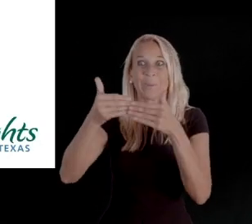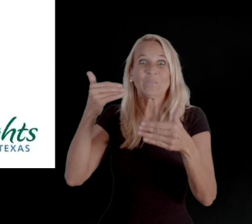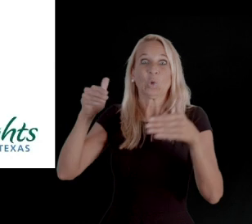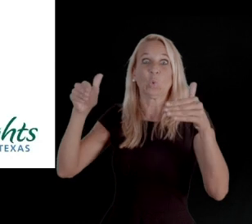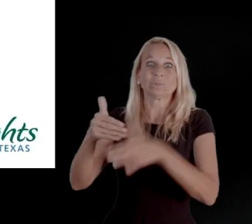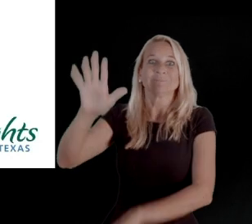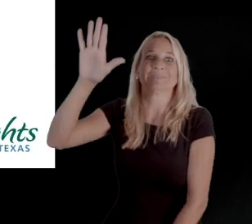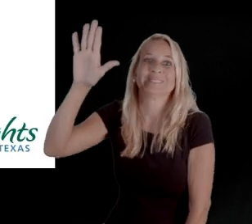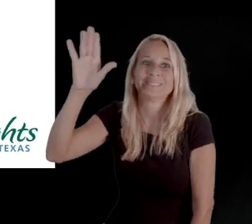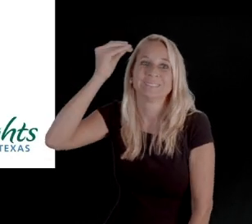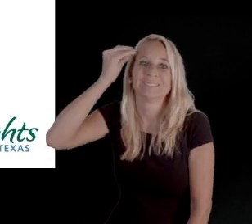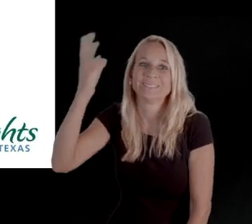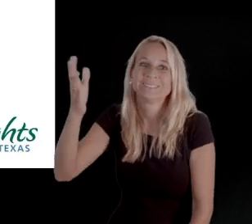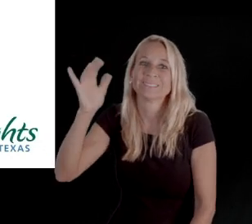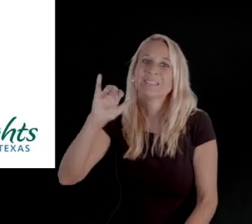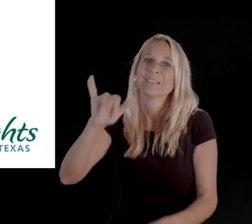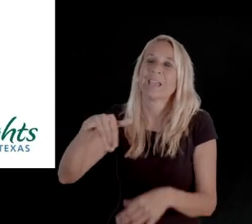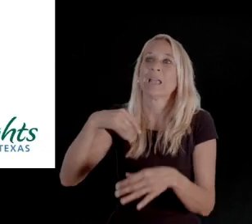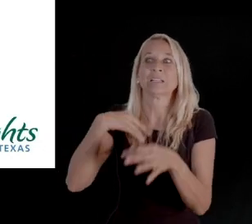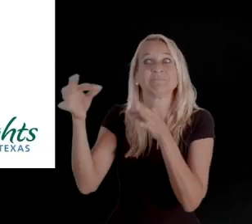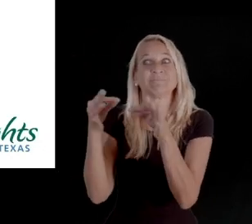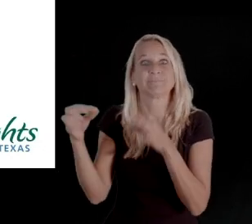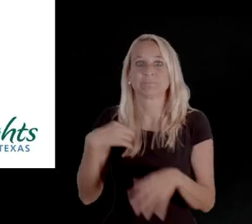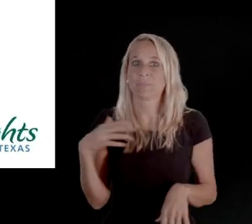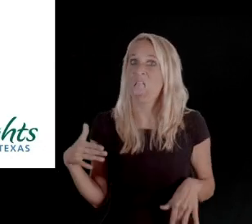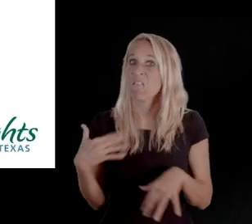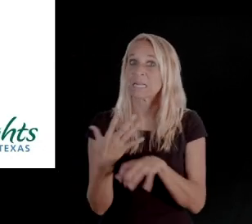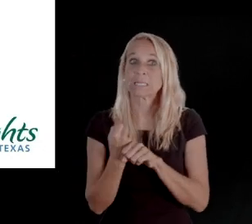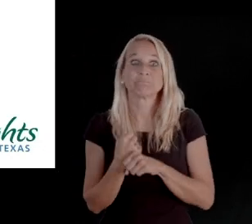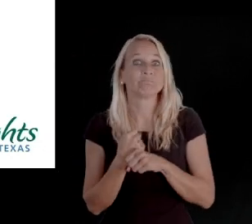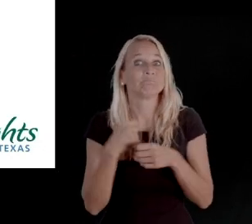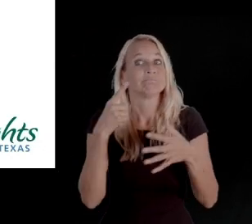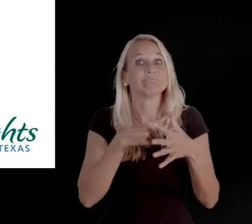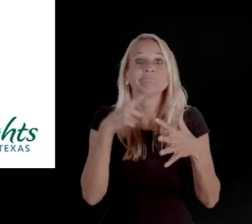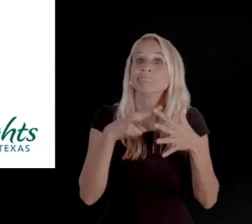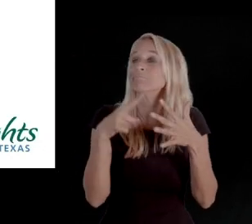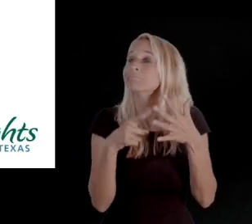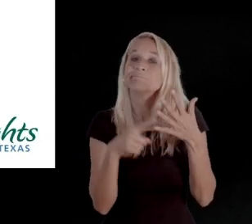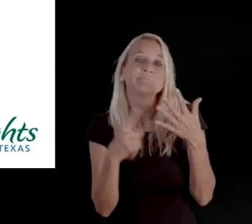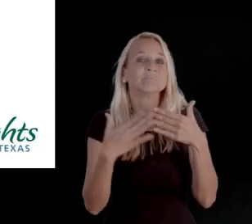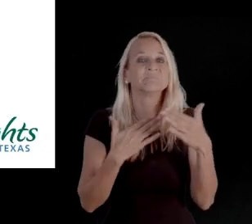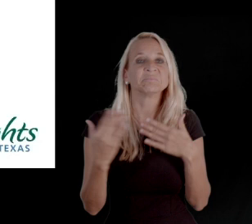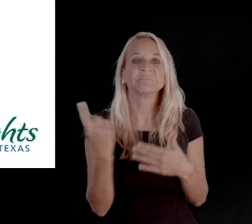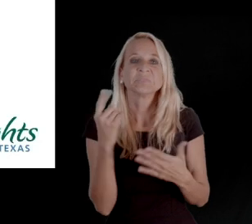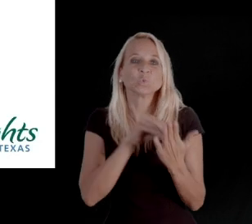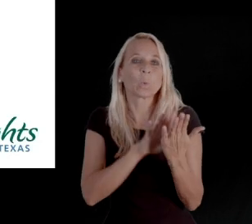I just want to let you know hearing officer so-and-so that I didn't receive, and it could be, you know,